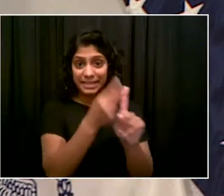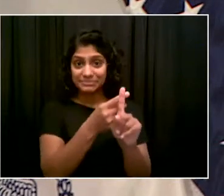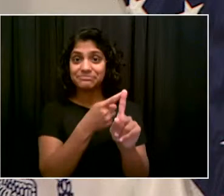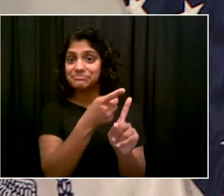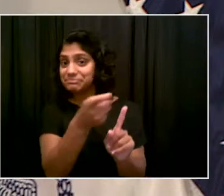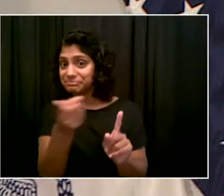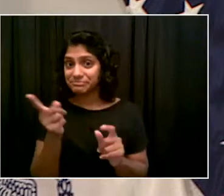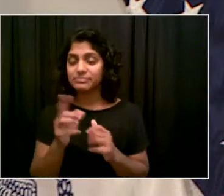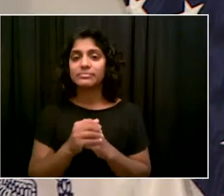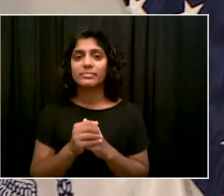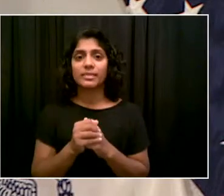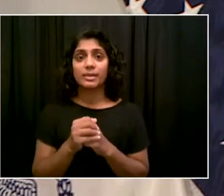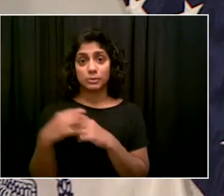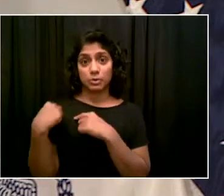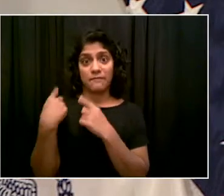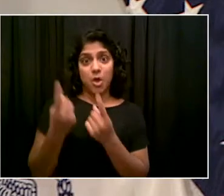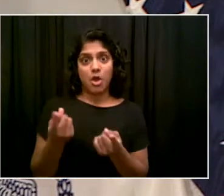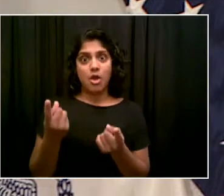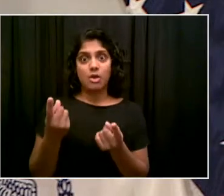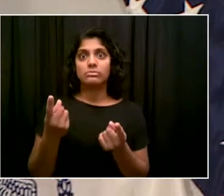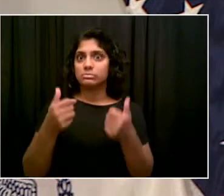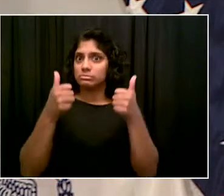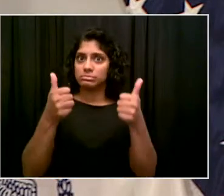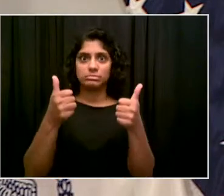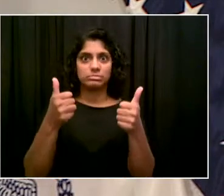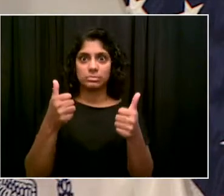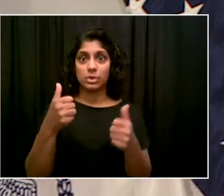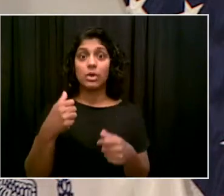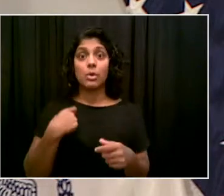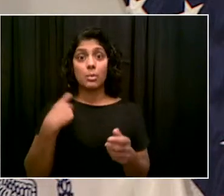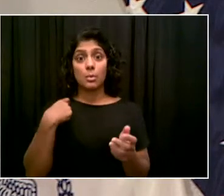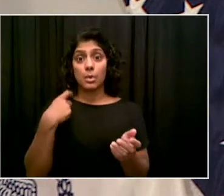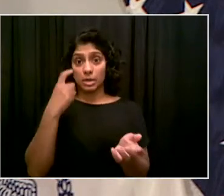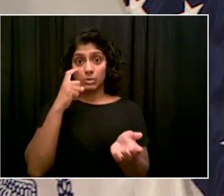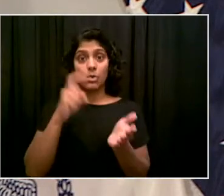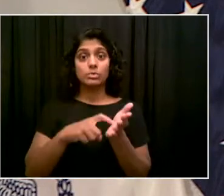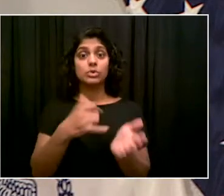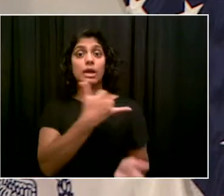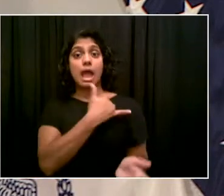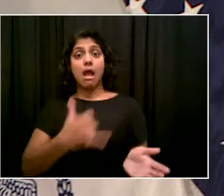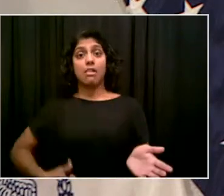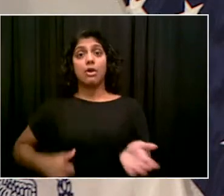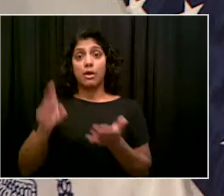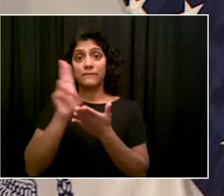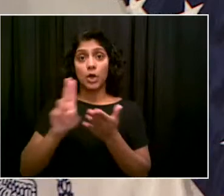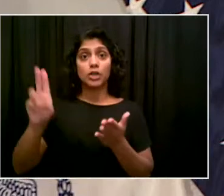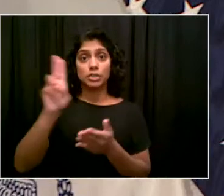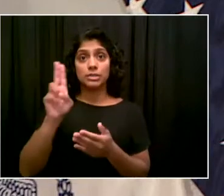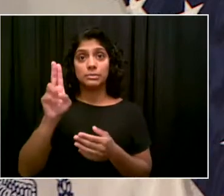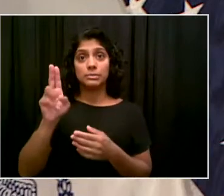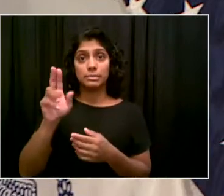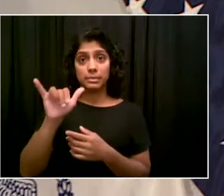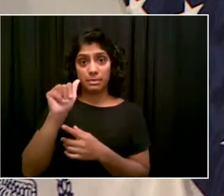BECAUSE PEOPLE GOT VACCINATED, BECAUSE WE DID THE BIGGEST VACCINATION EFFORT IN NEW YORK CITY. YESTERDAY THERE